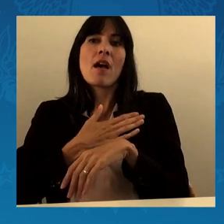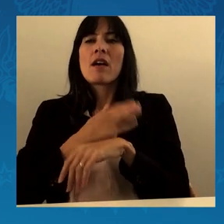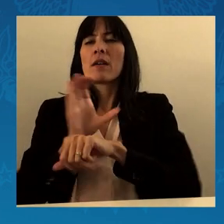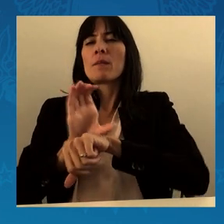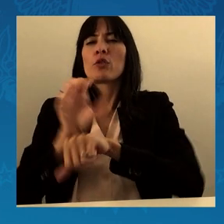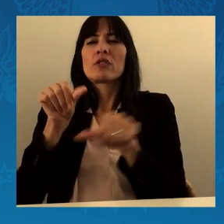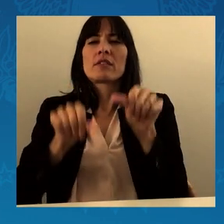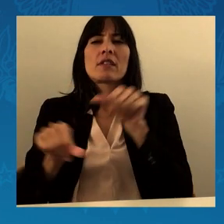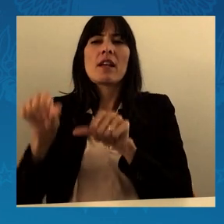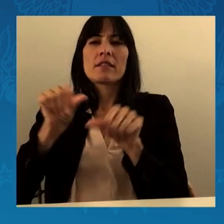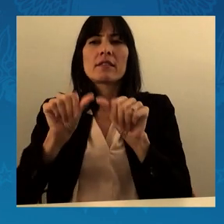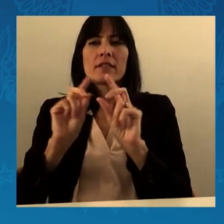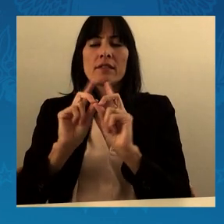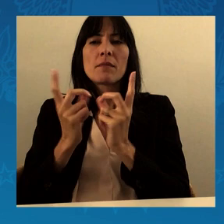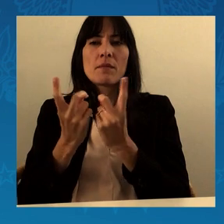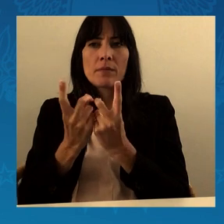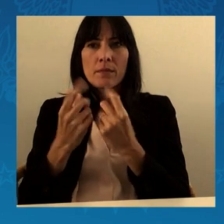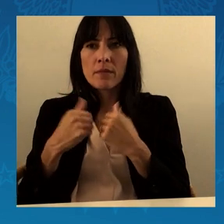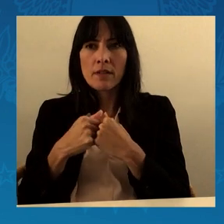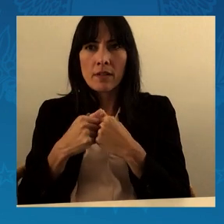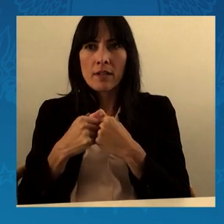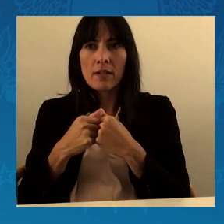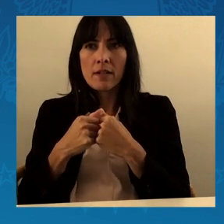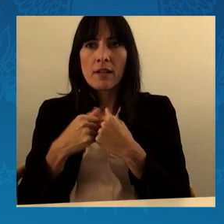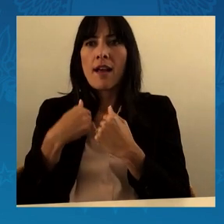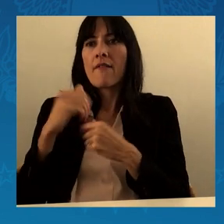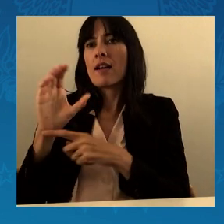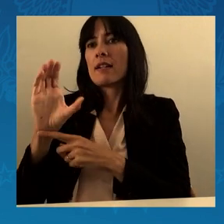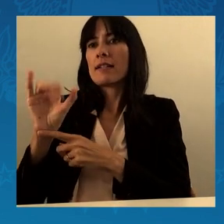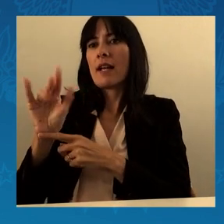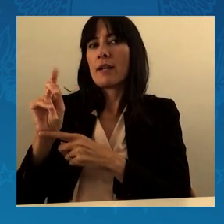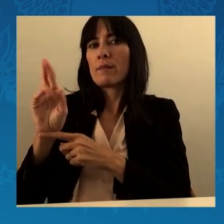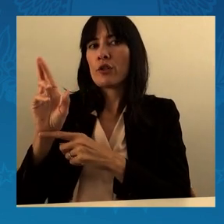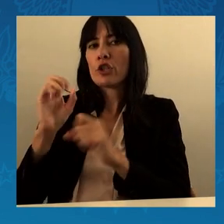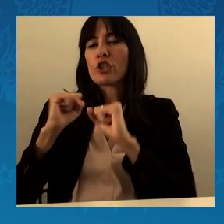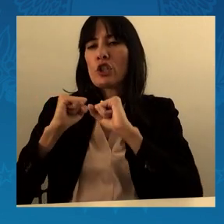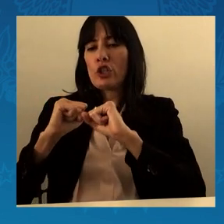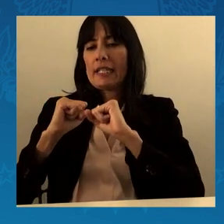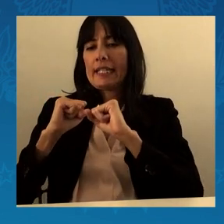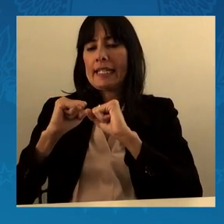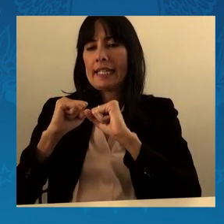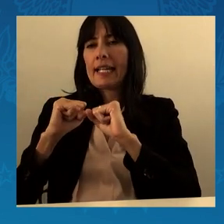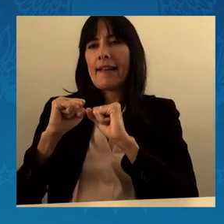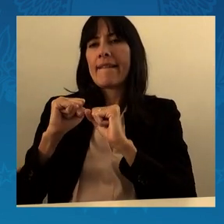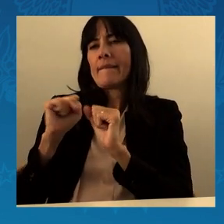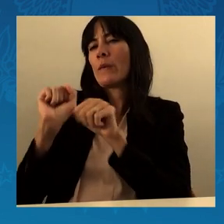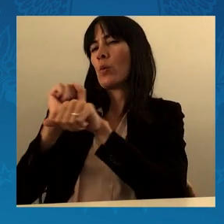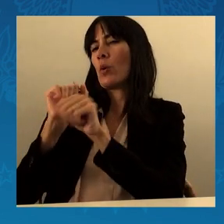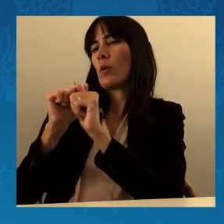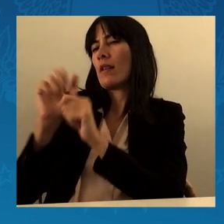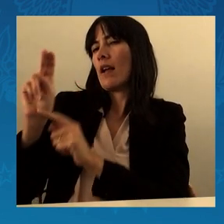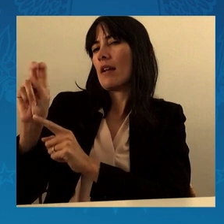where the academic excellence with the NSA as well as Homeland Security so I've a lot of research with them